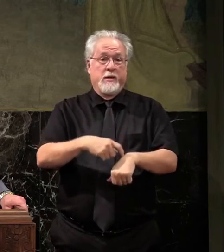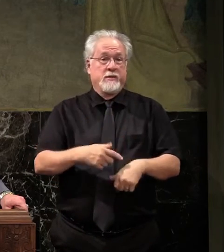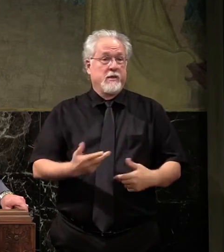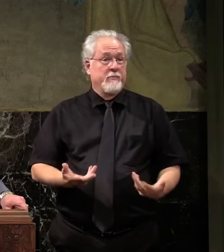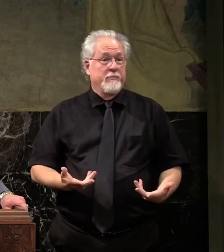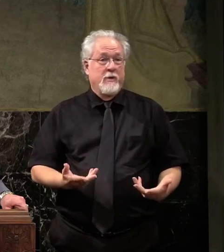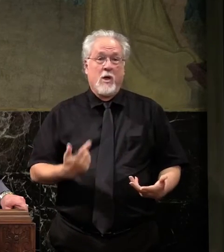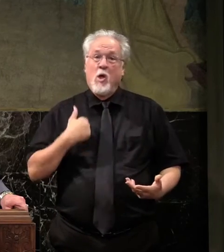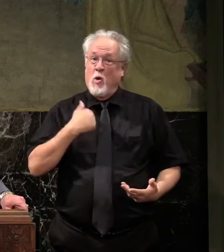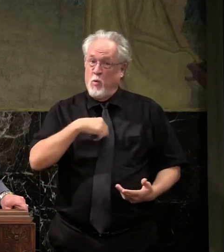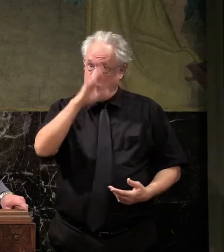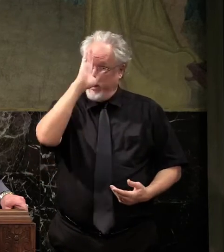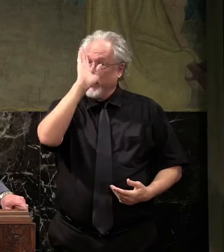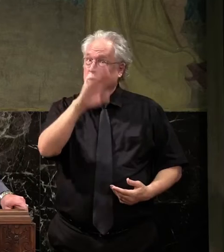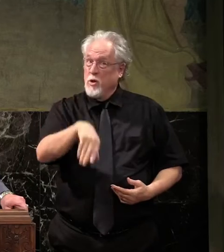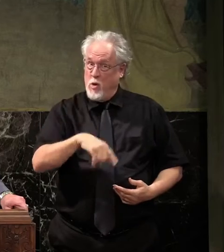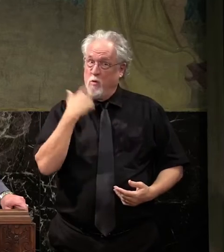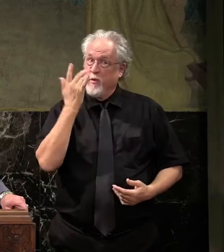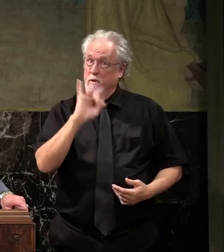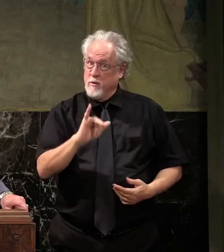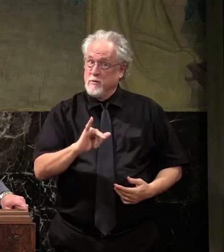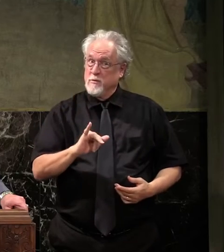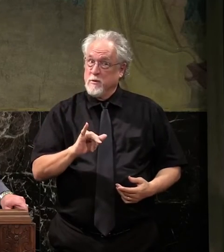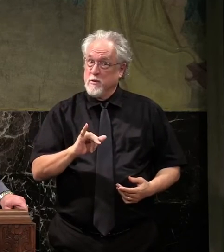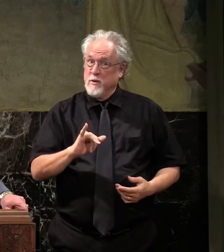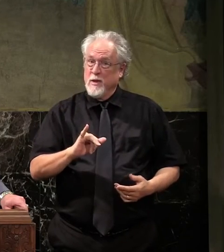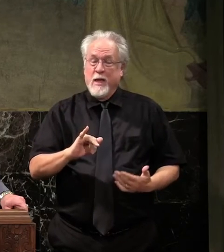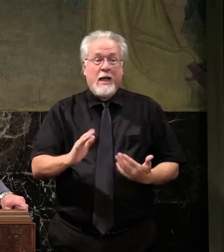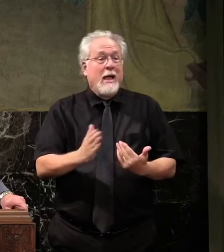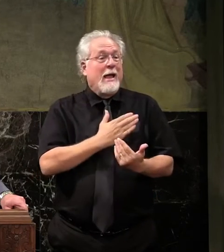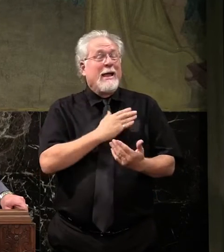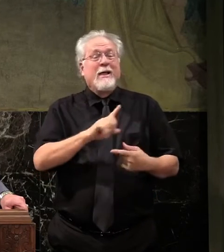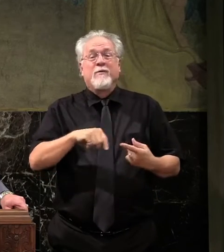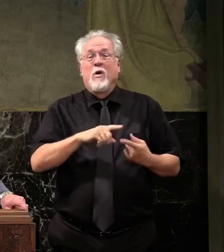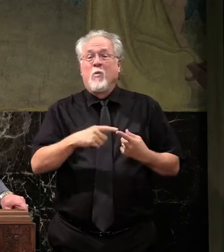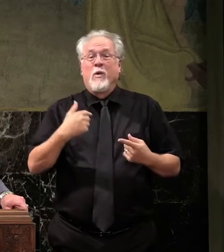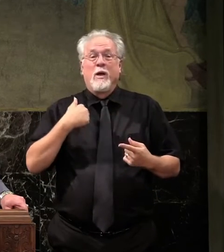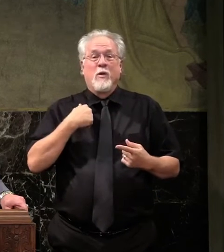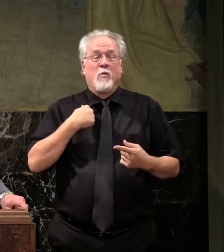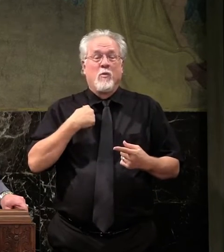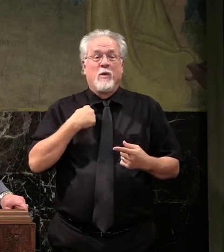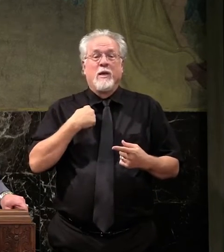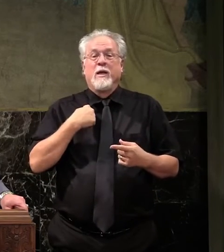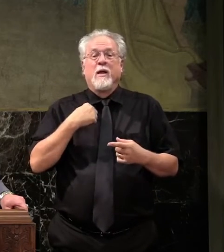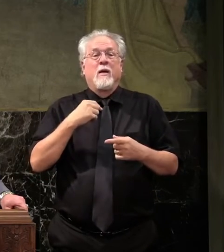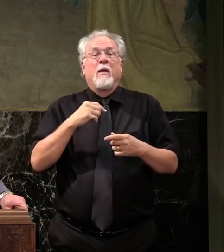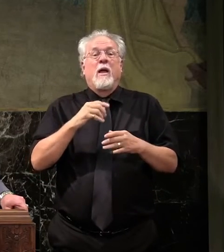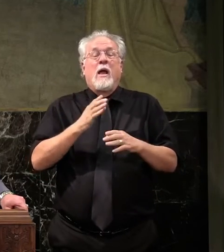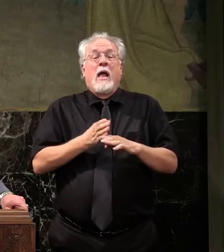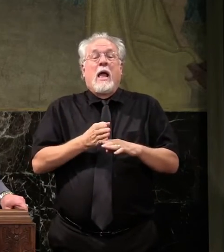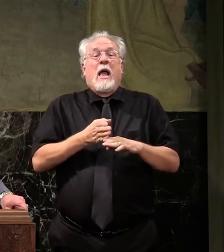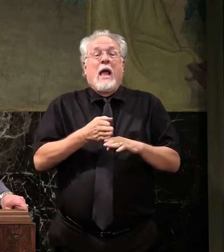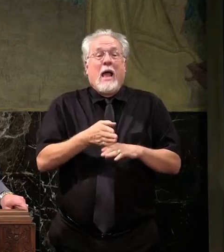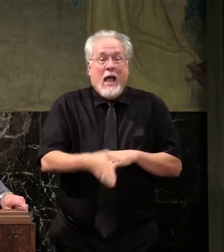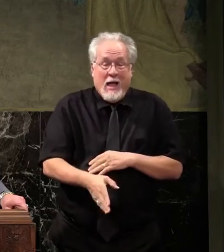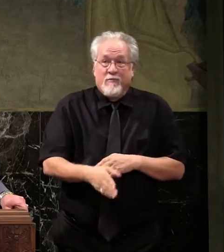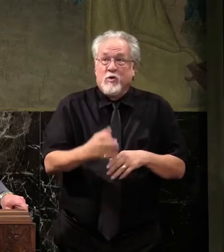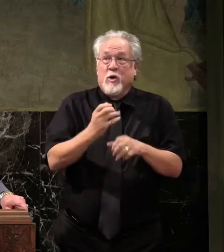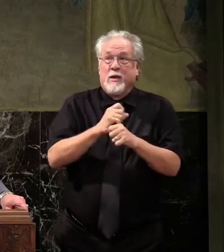all know what that could look like even when we on the back end of a disaster and could get the federal government to put up money,